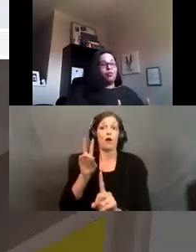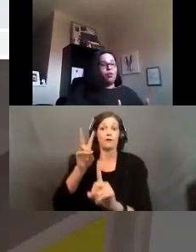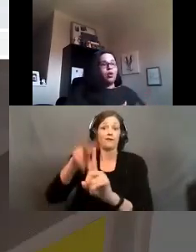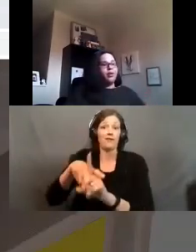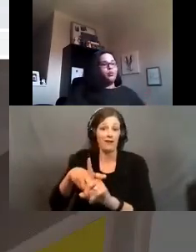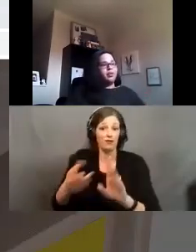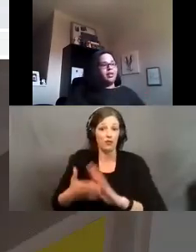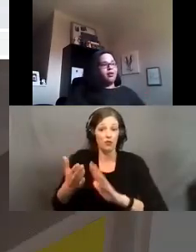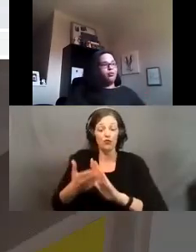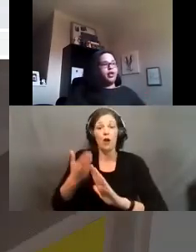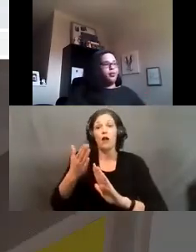12:32:17 enrolled in is there. >>MCKENZIE LORENZ: